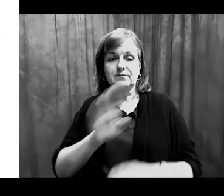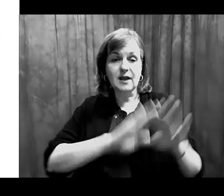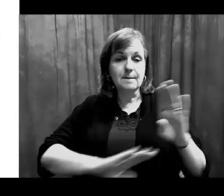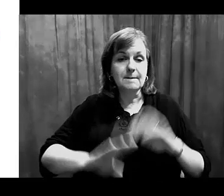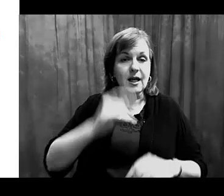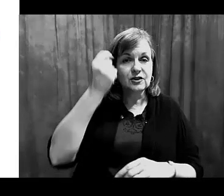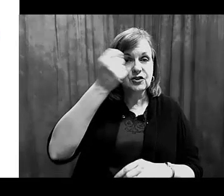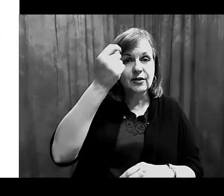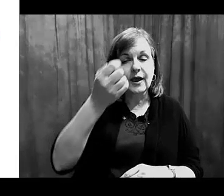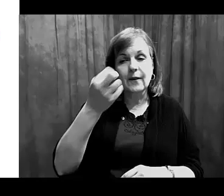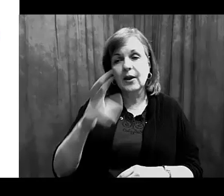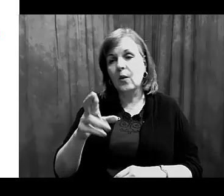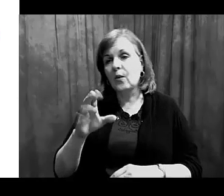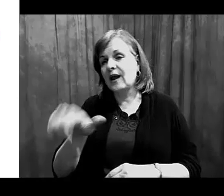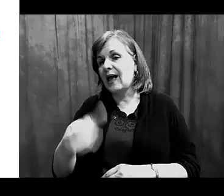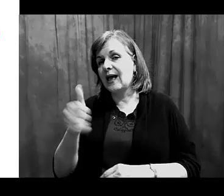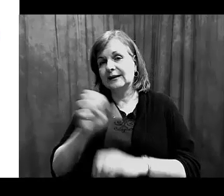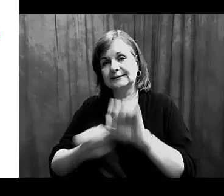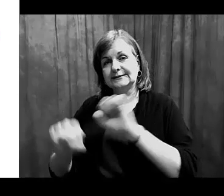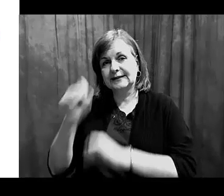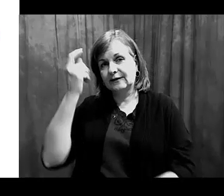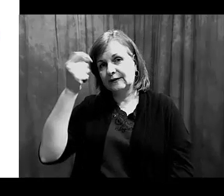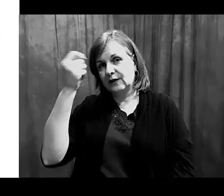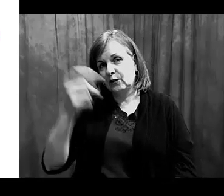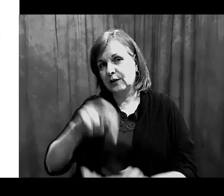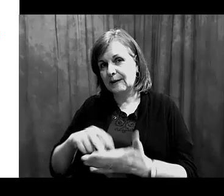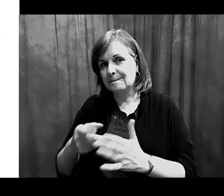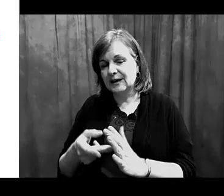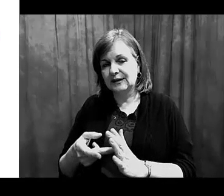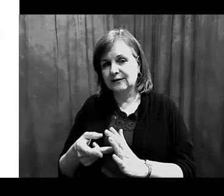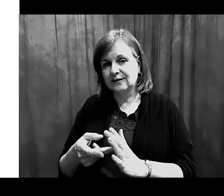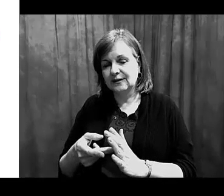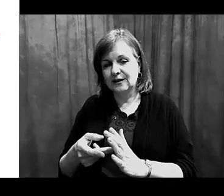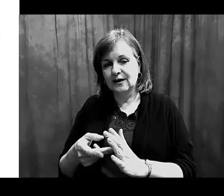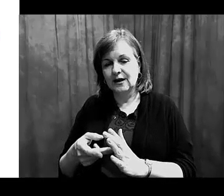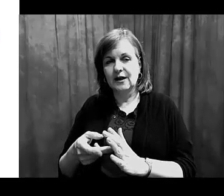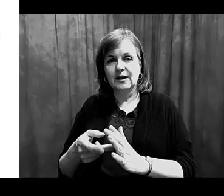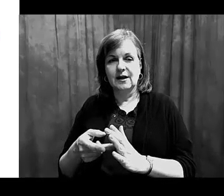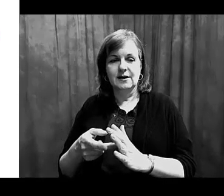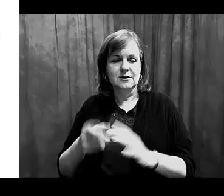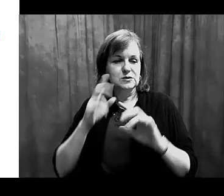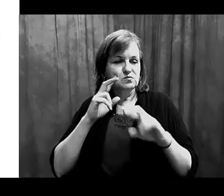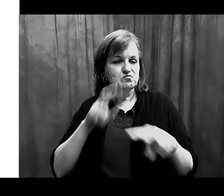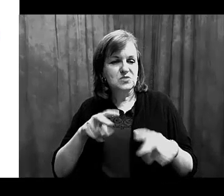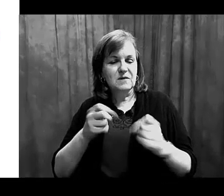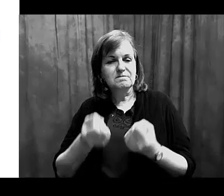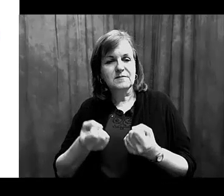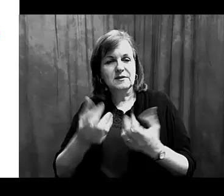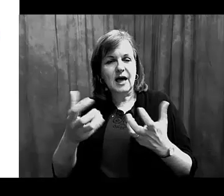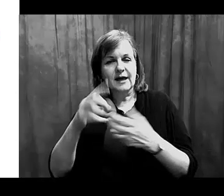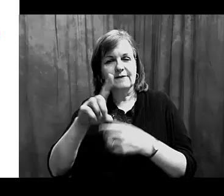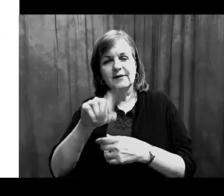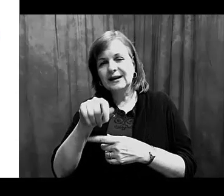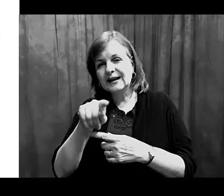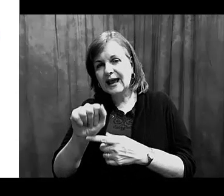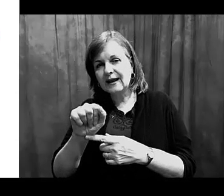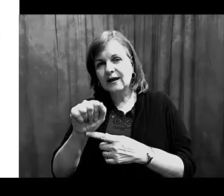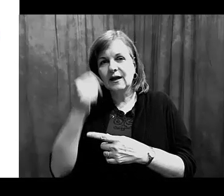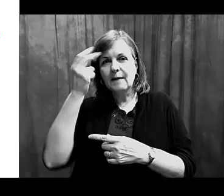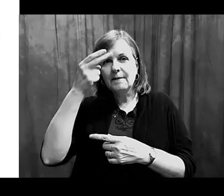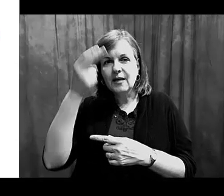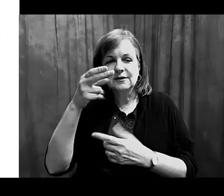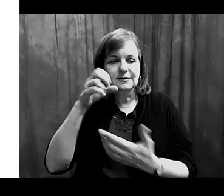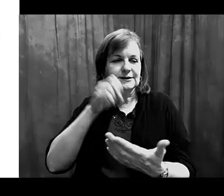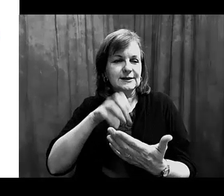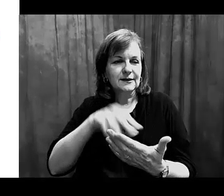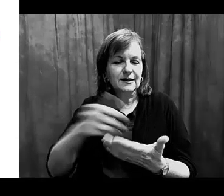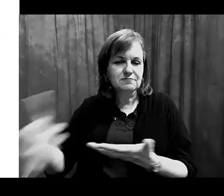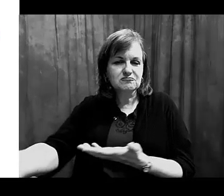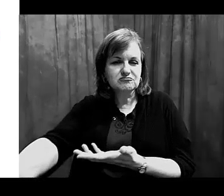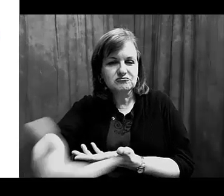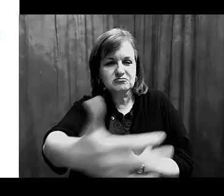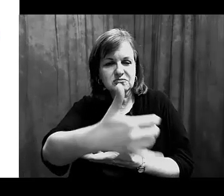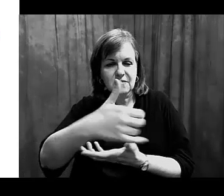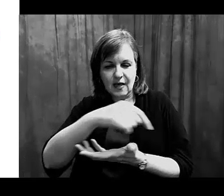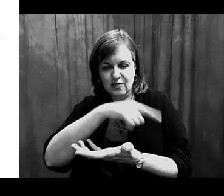so a theory in biology - or a theory in any science - is trying to pull together a lot of hypotheses a lot of data a lot of studies